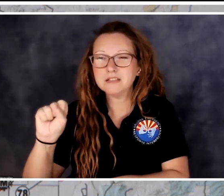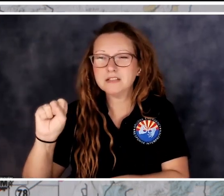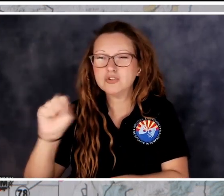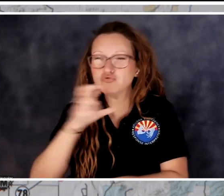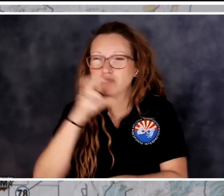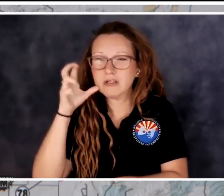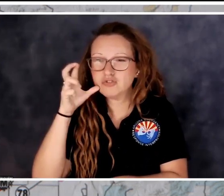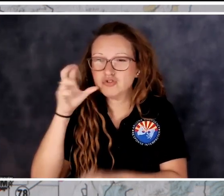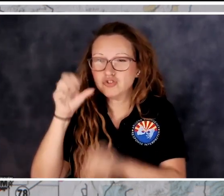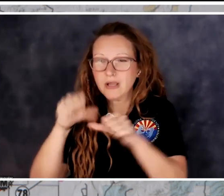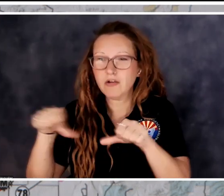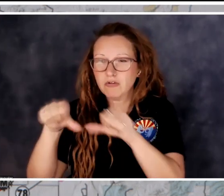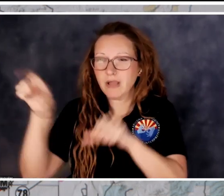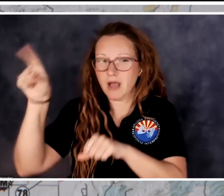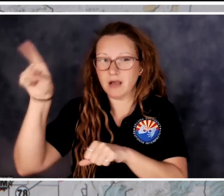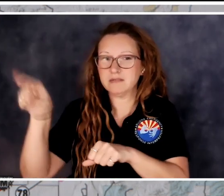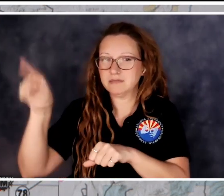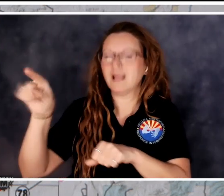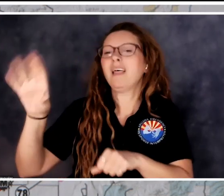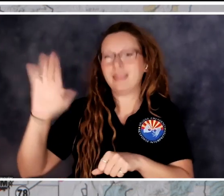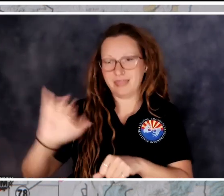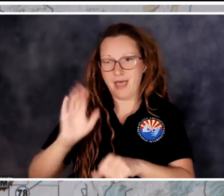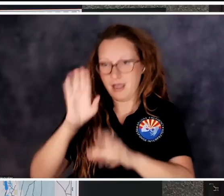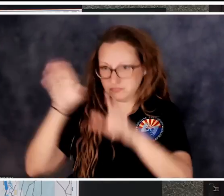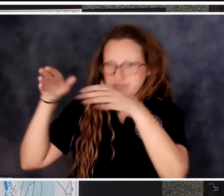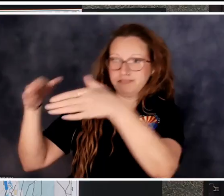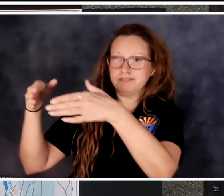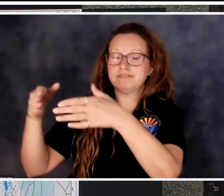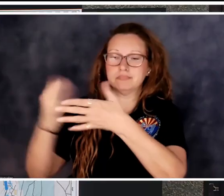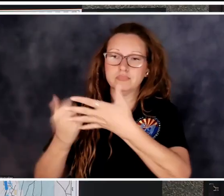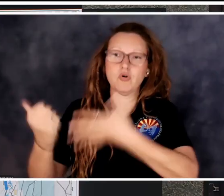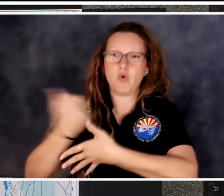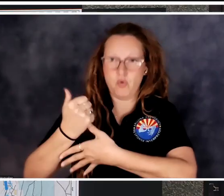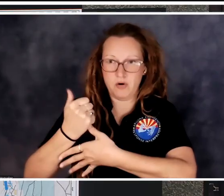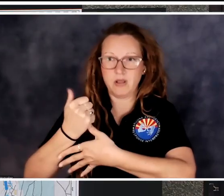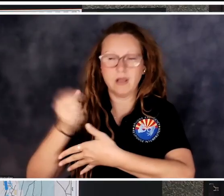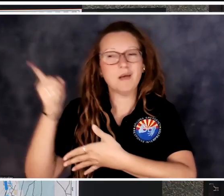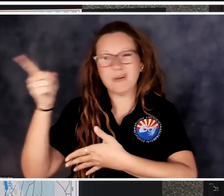So this is our priority for today as far as